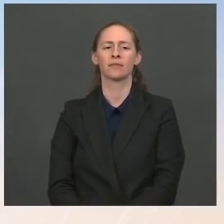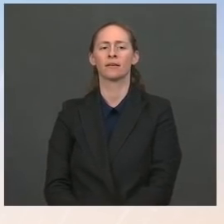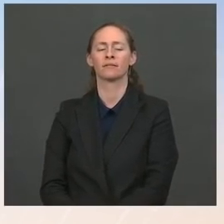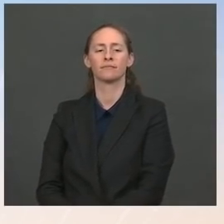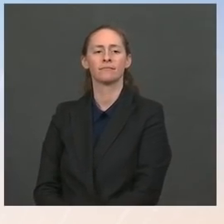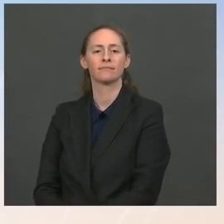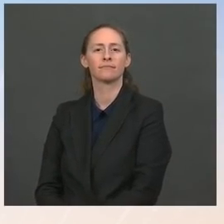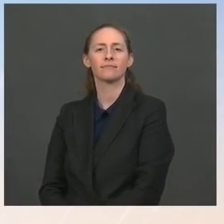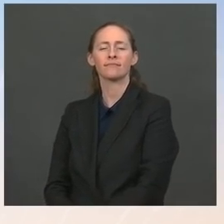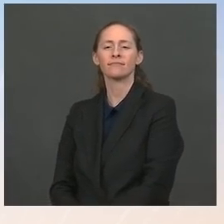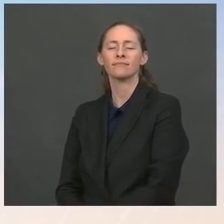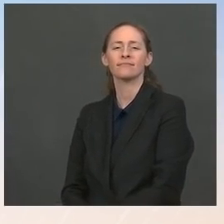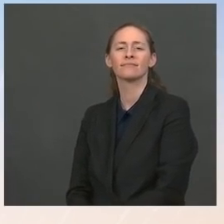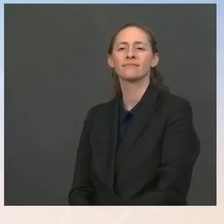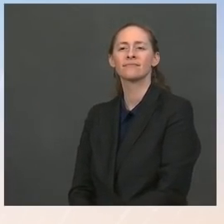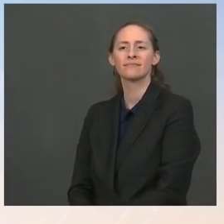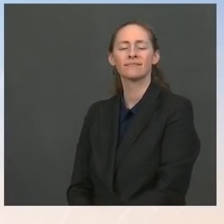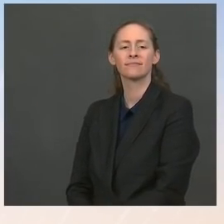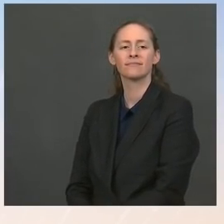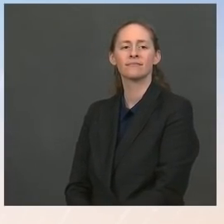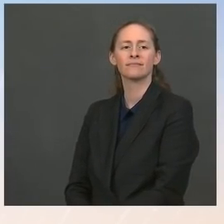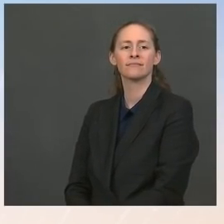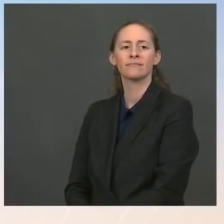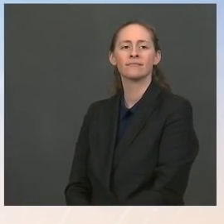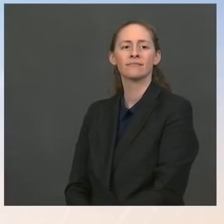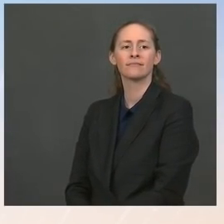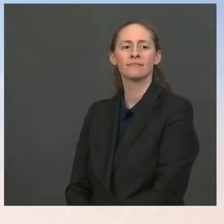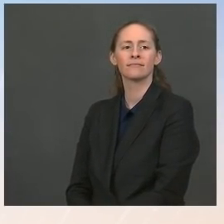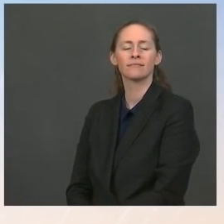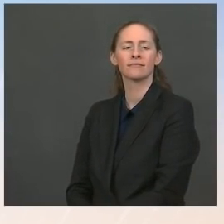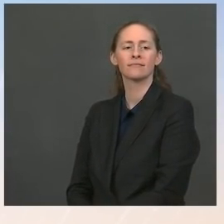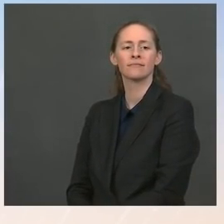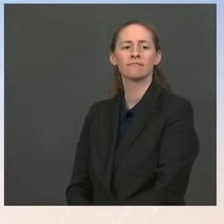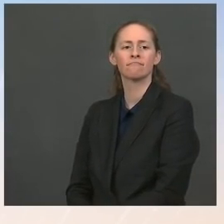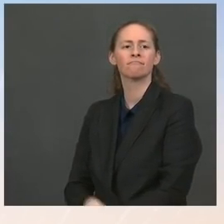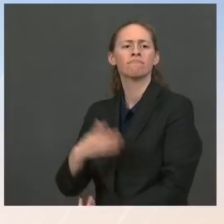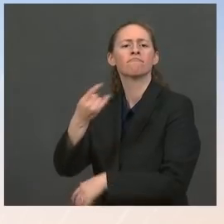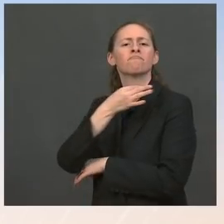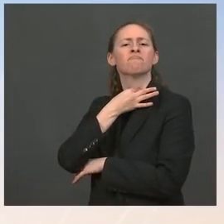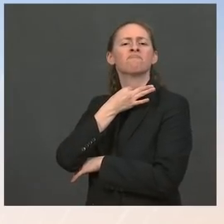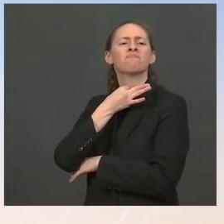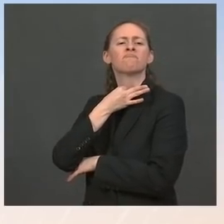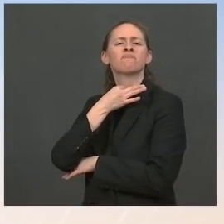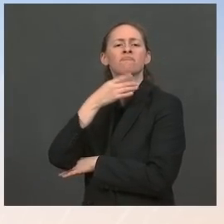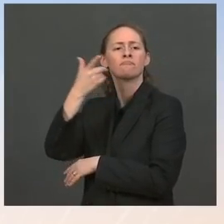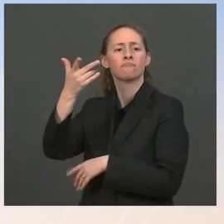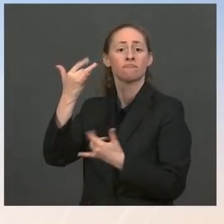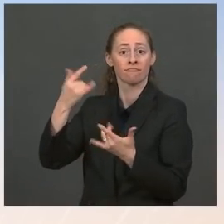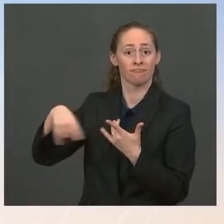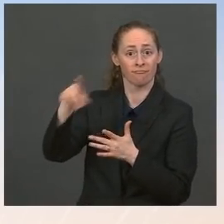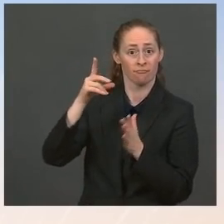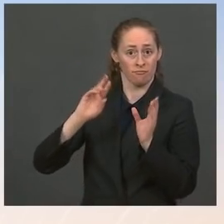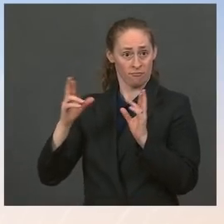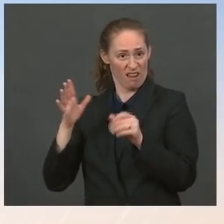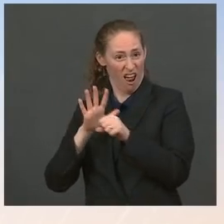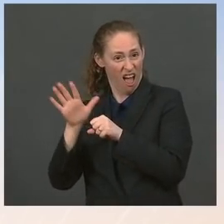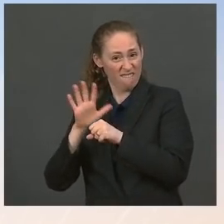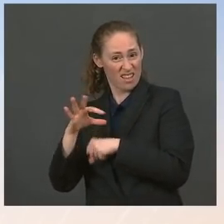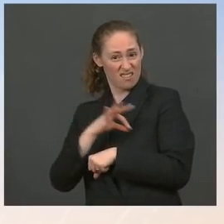The Press: A quick follow-up on Jeff's question. On -- when you're reviewing the applications, do you have adequate staff at DOT to review all of the applications that'll be coming in? And then I have one more question.